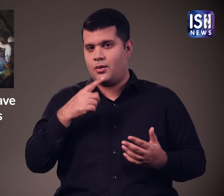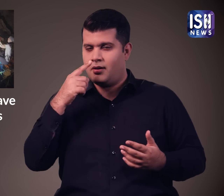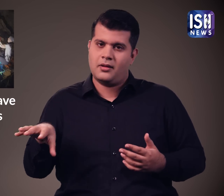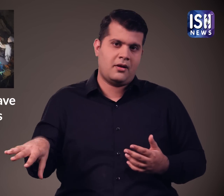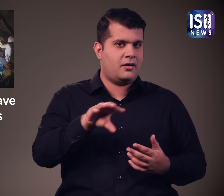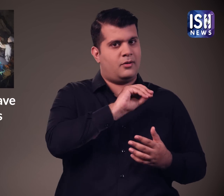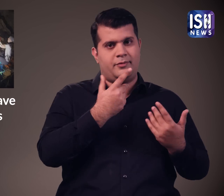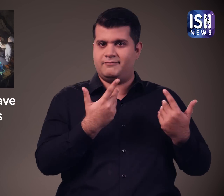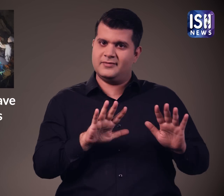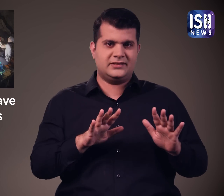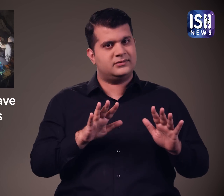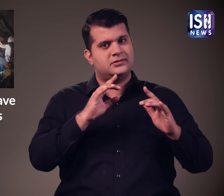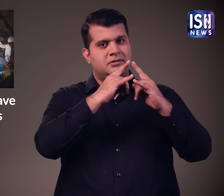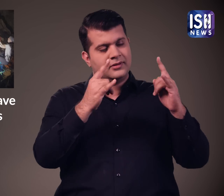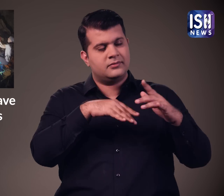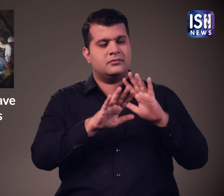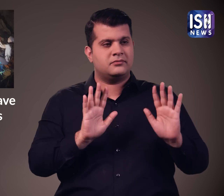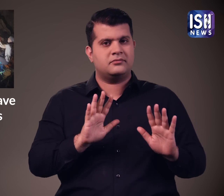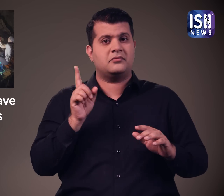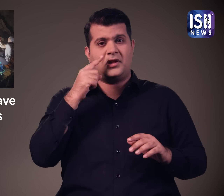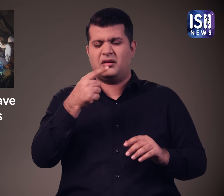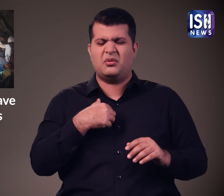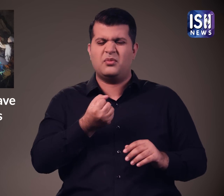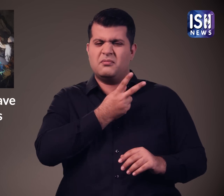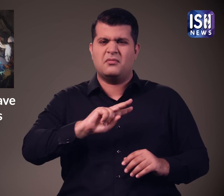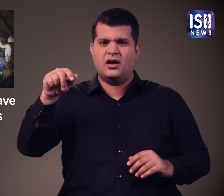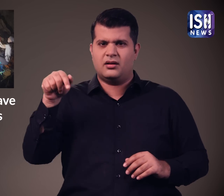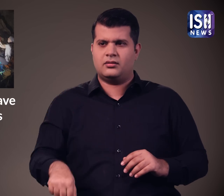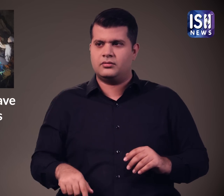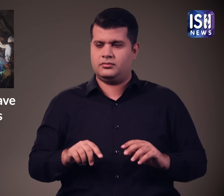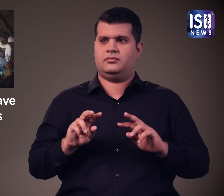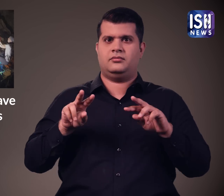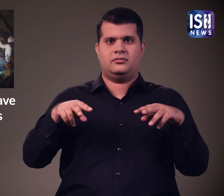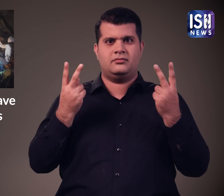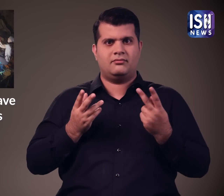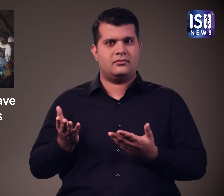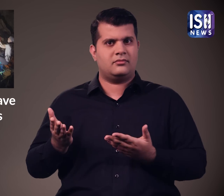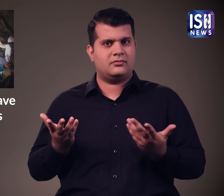People were stunned on hearing that Beatriz wanted to go back inside the cave.